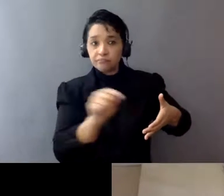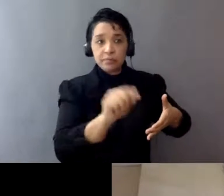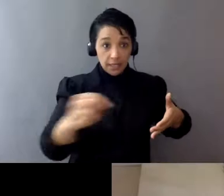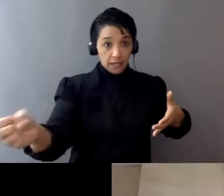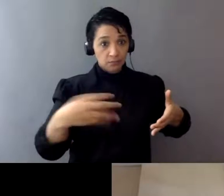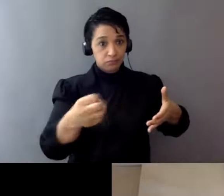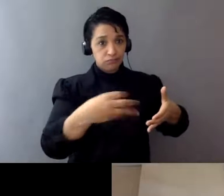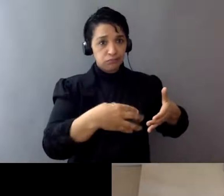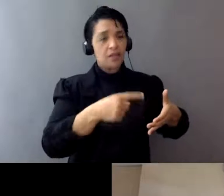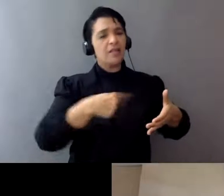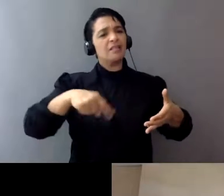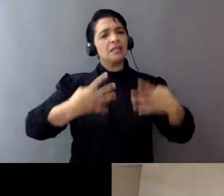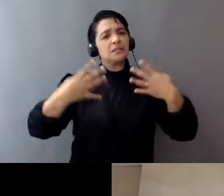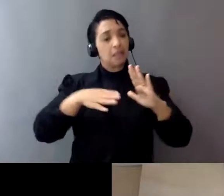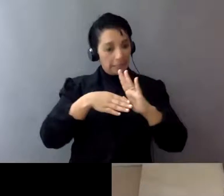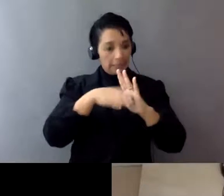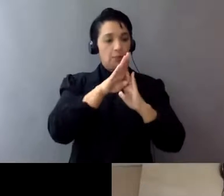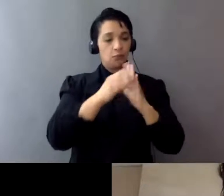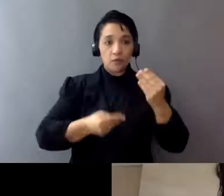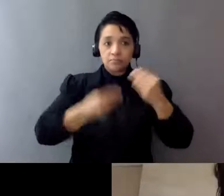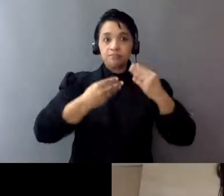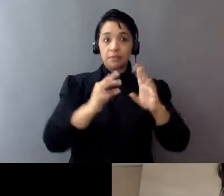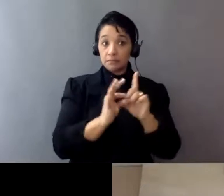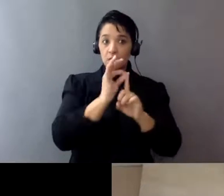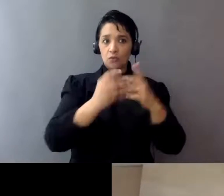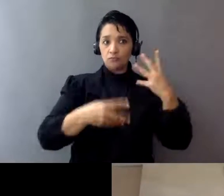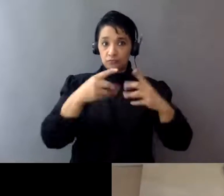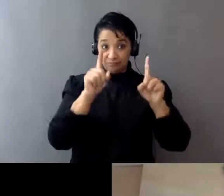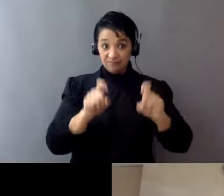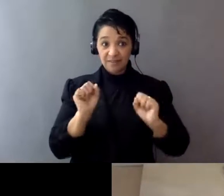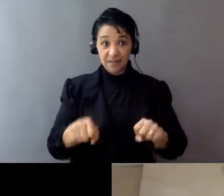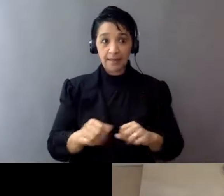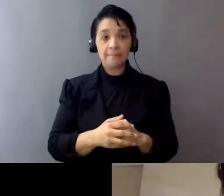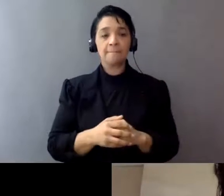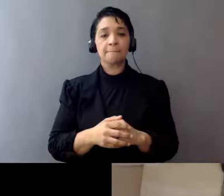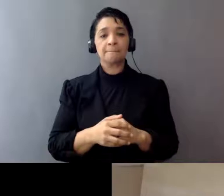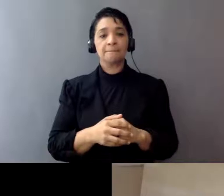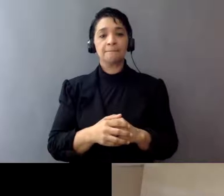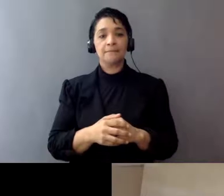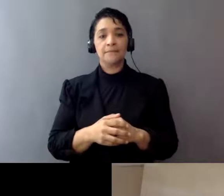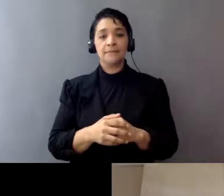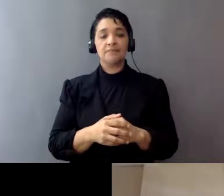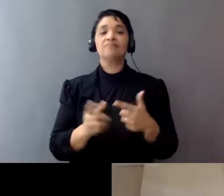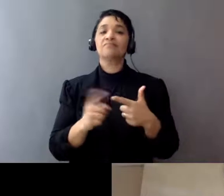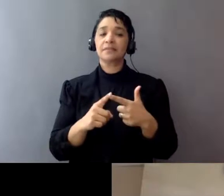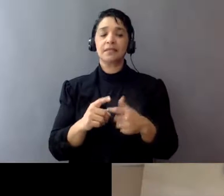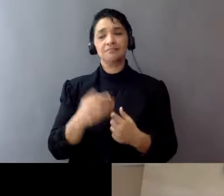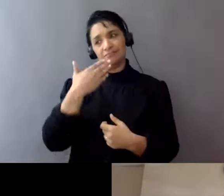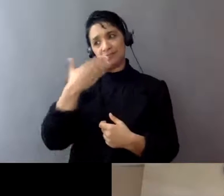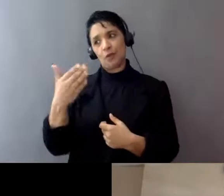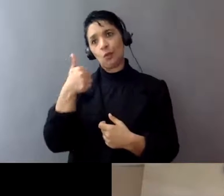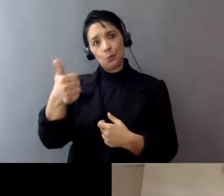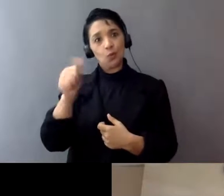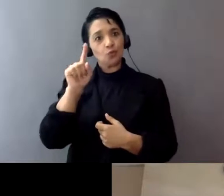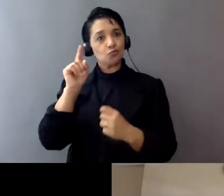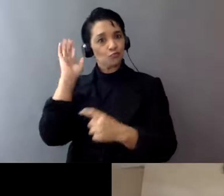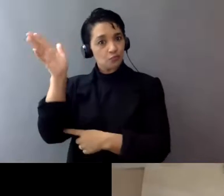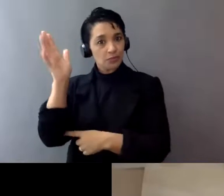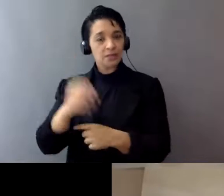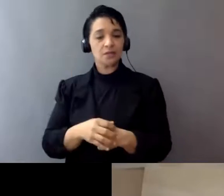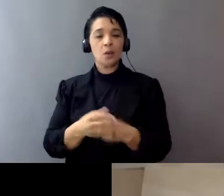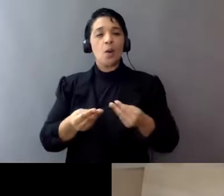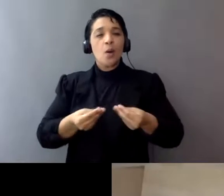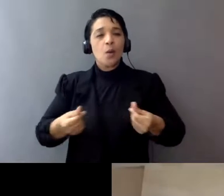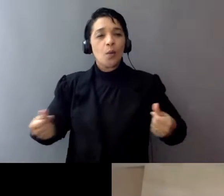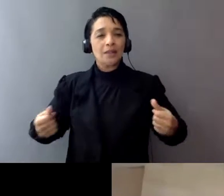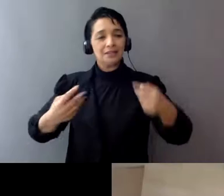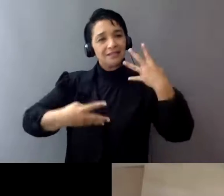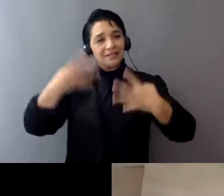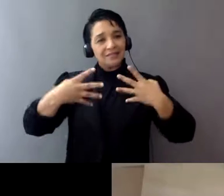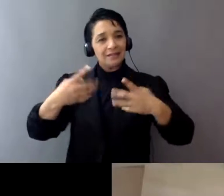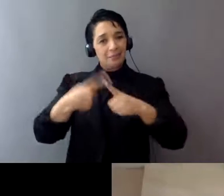disabilities to improve disability data.